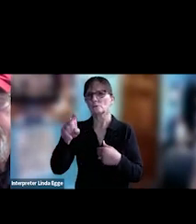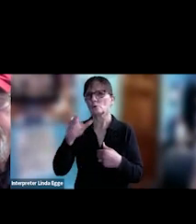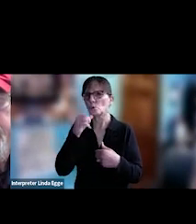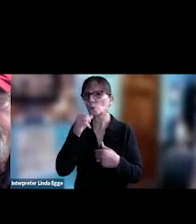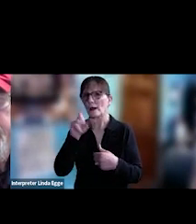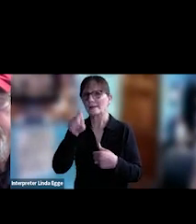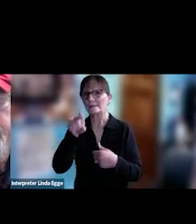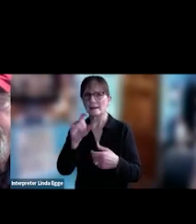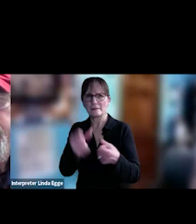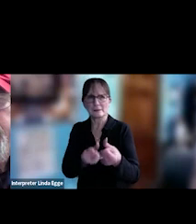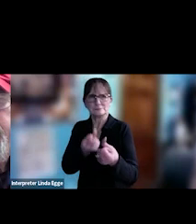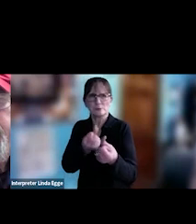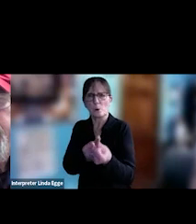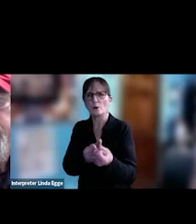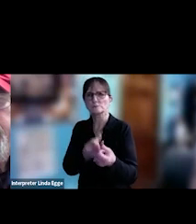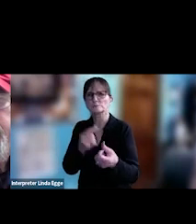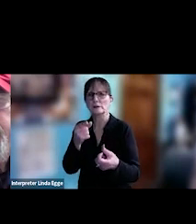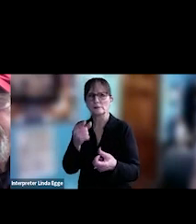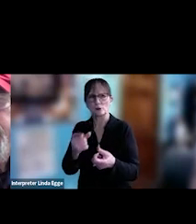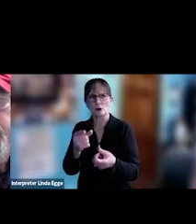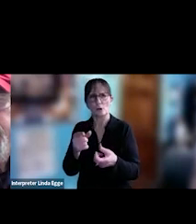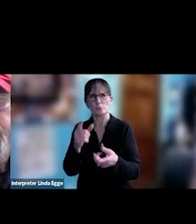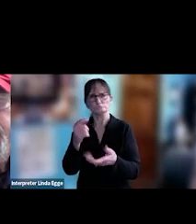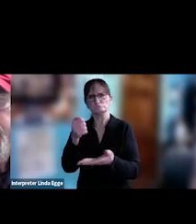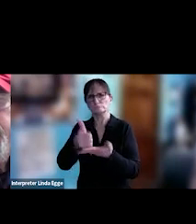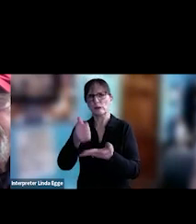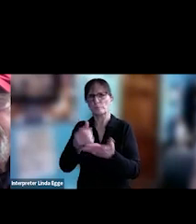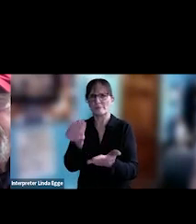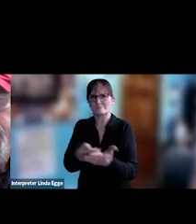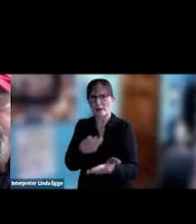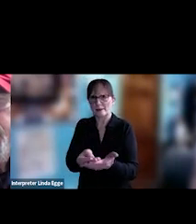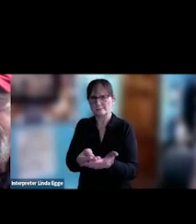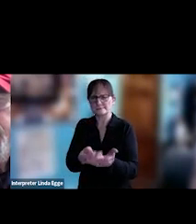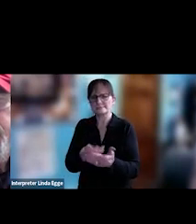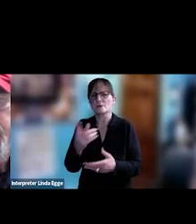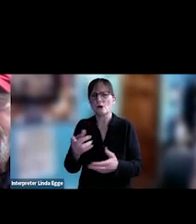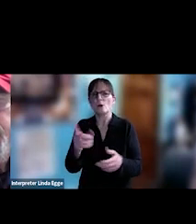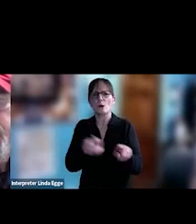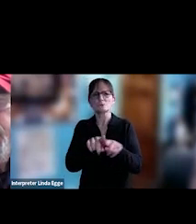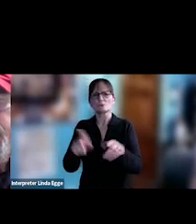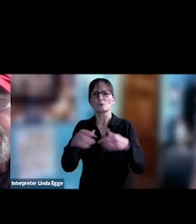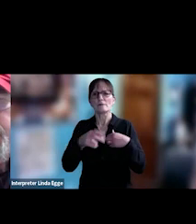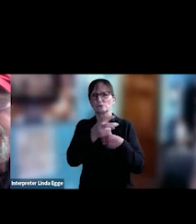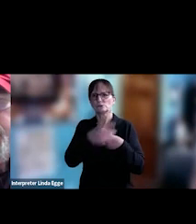with managing their finances. We also have our Transportation Assistance Program